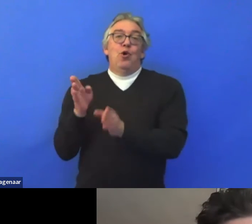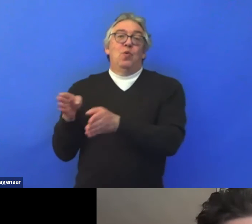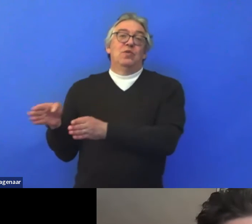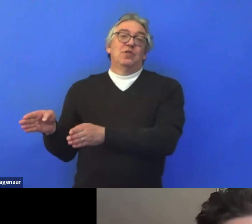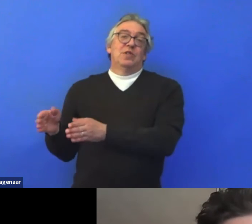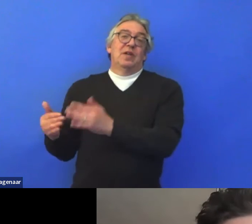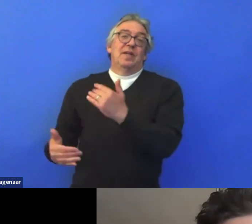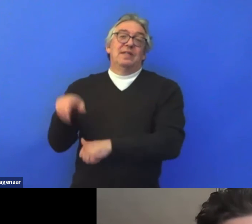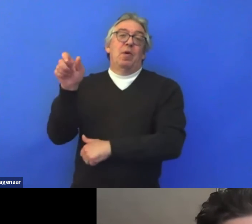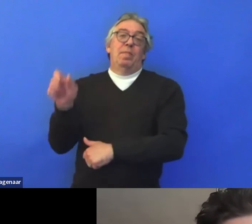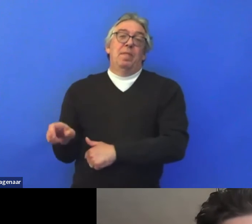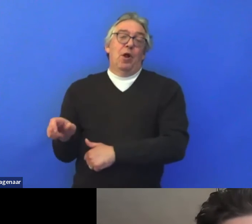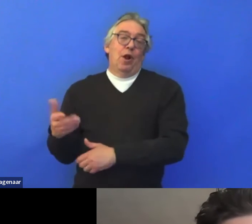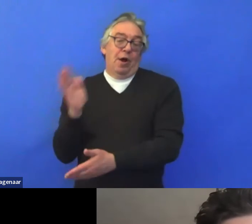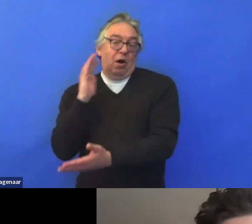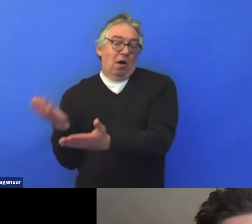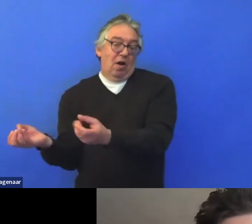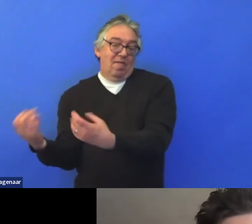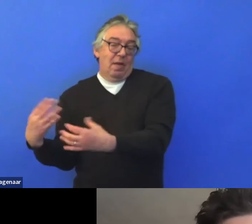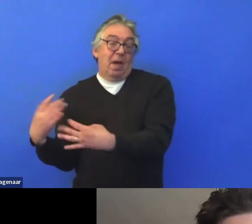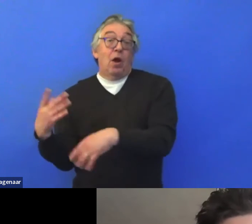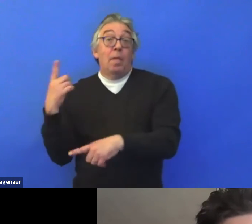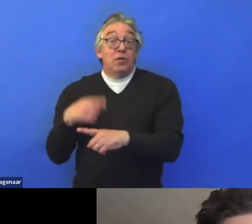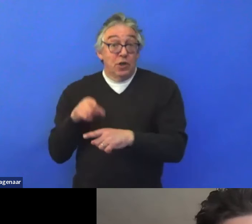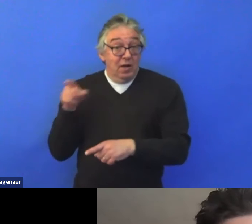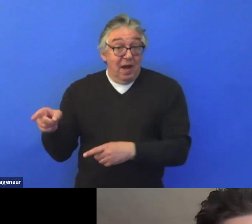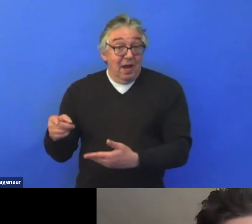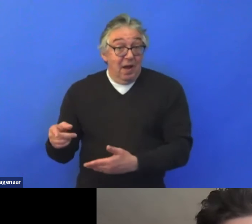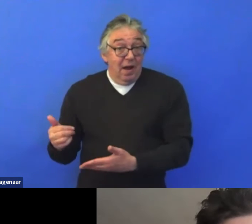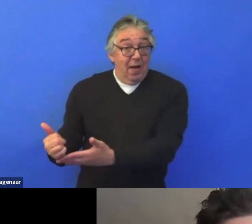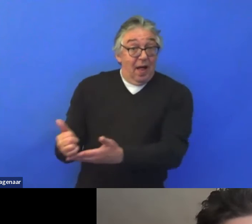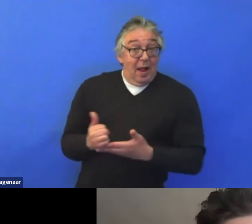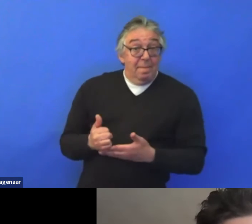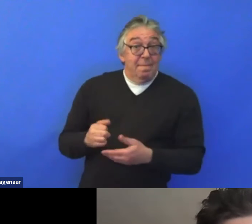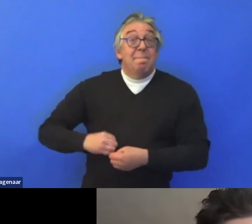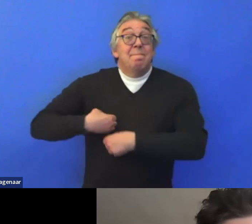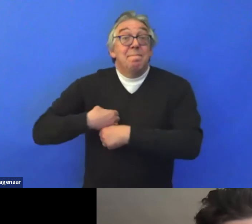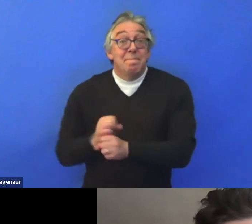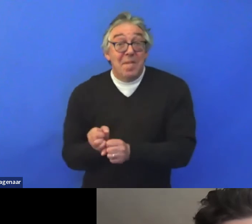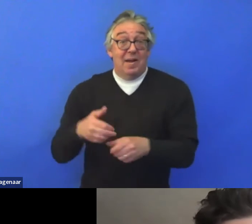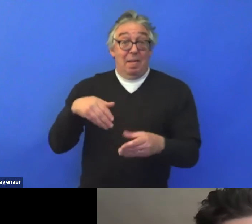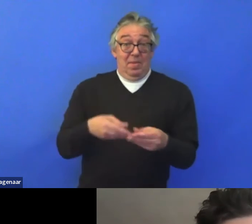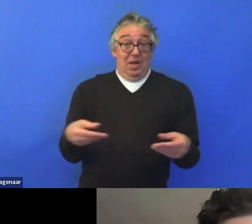in feeding back, but also leading in creation of the content as well in ensuring its success.